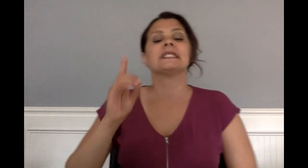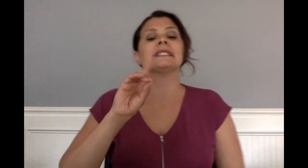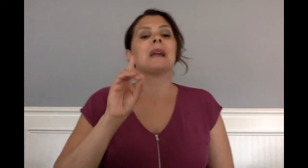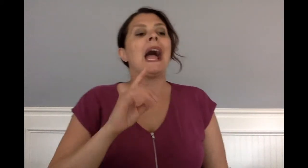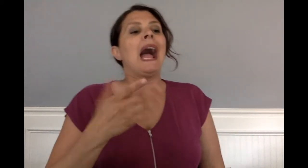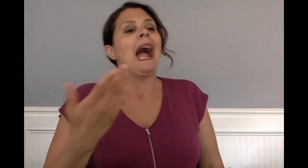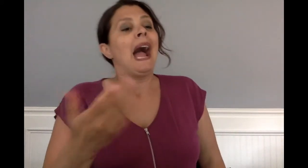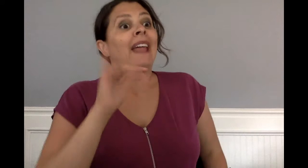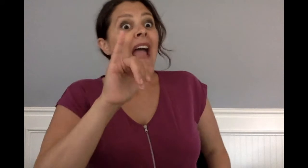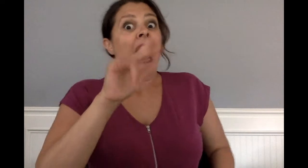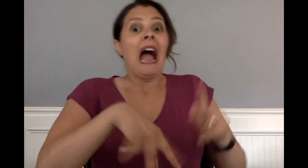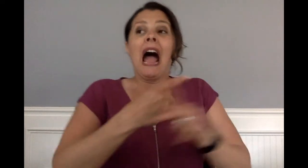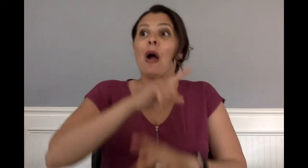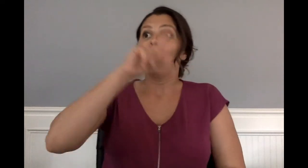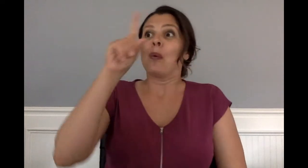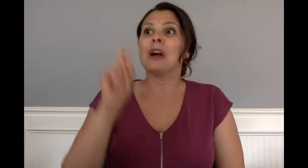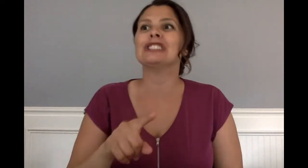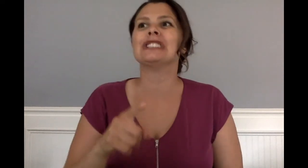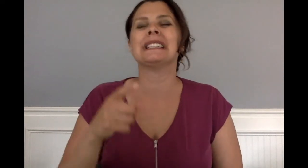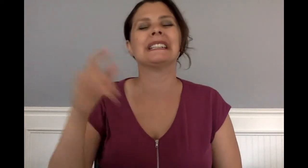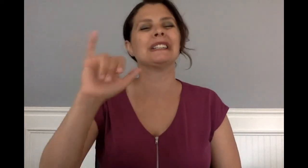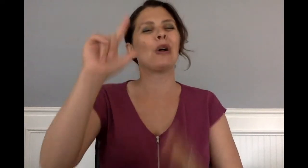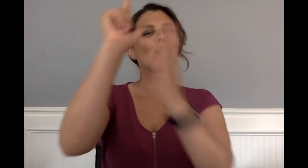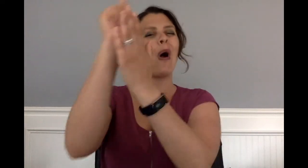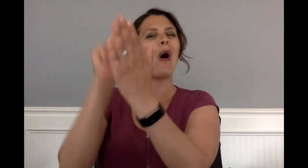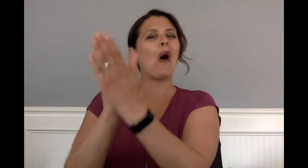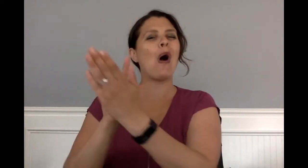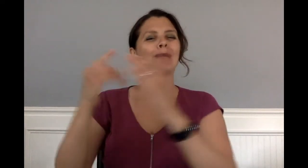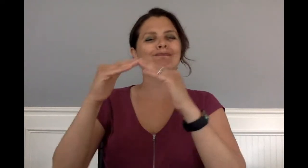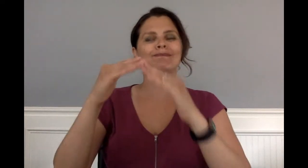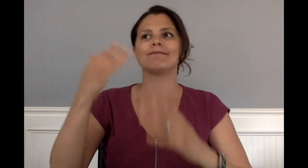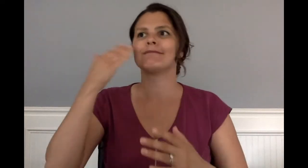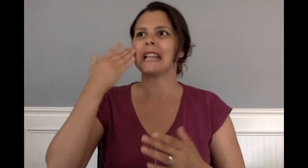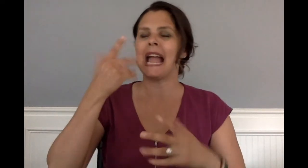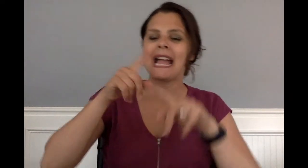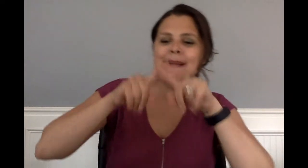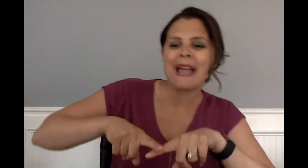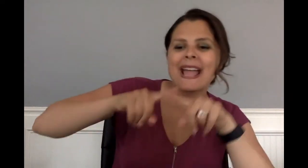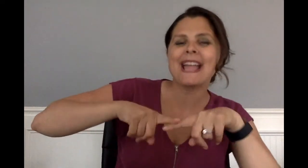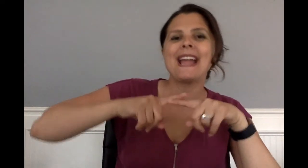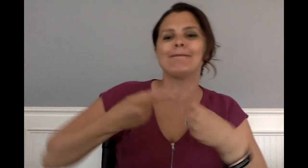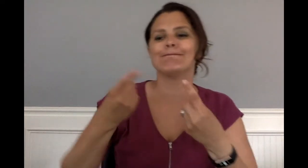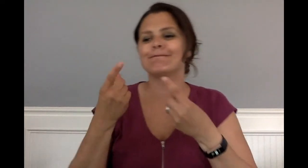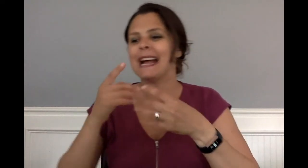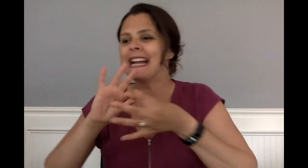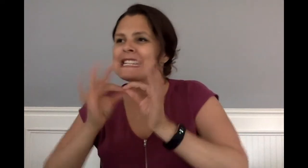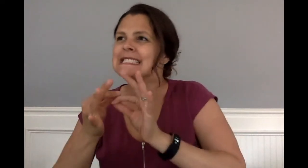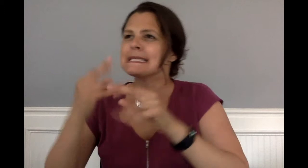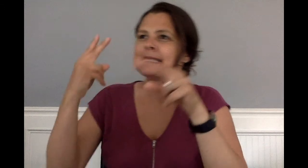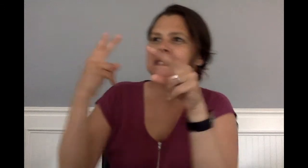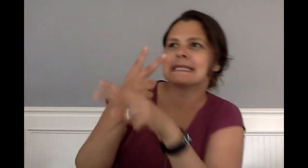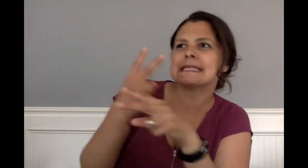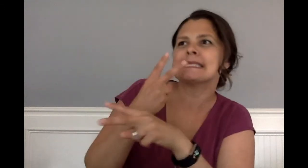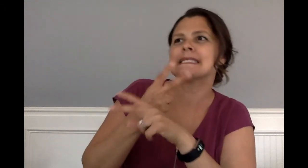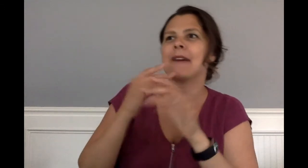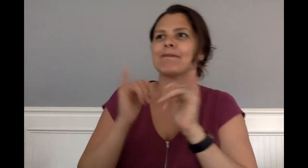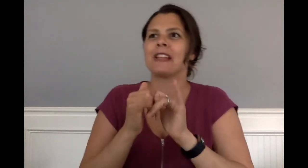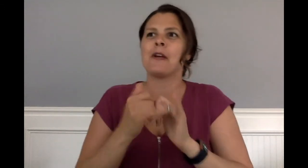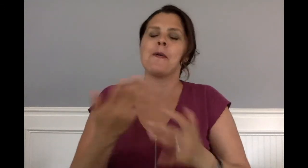“Well,” Desdemona said, “that question, like the law, depends on how you interpret it.